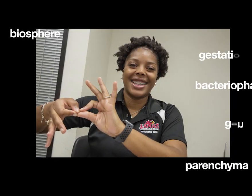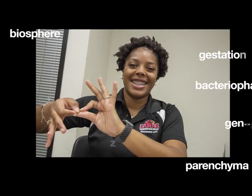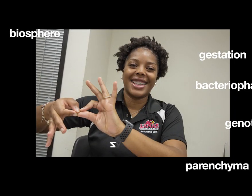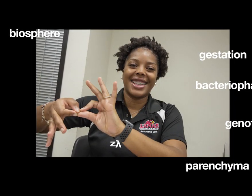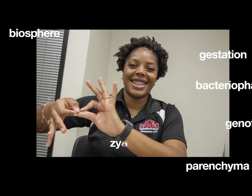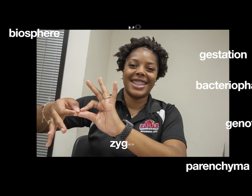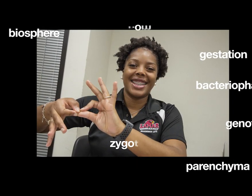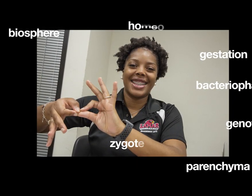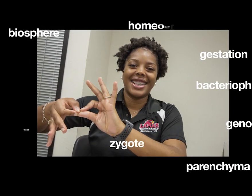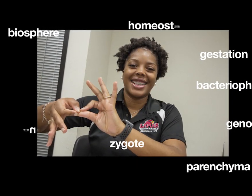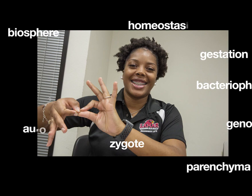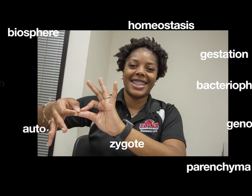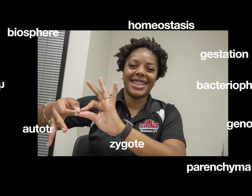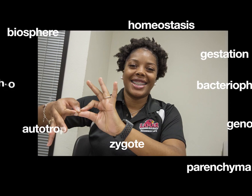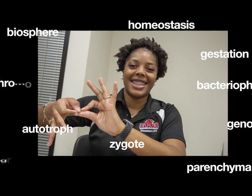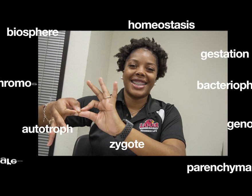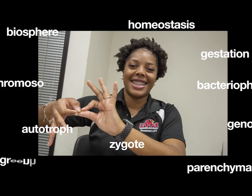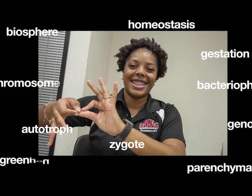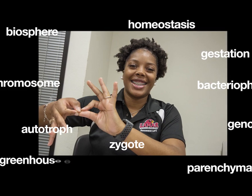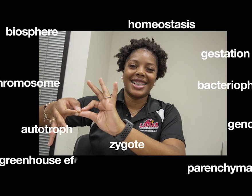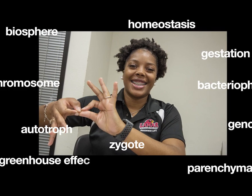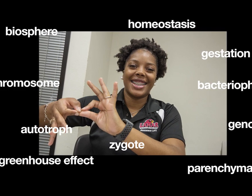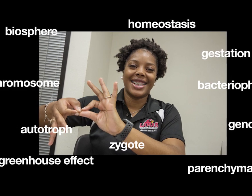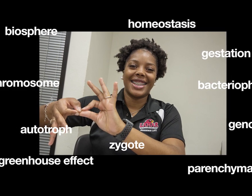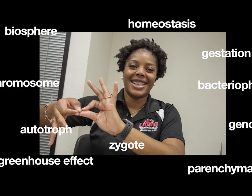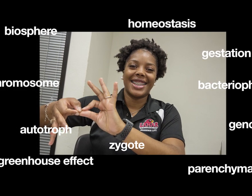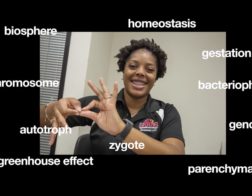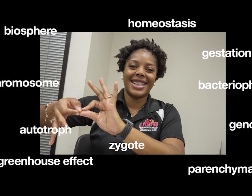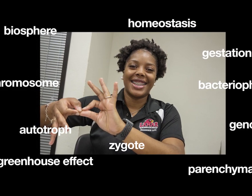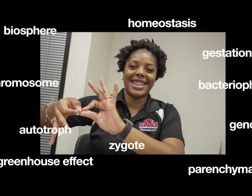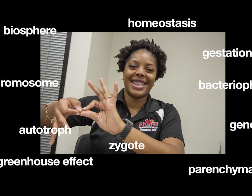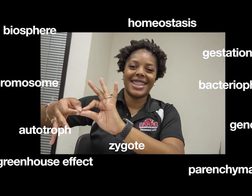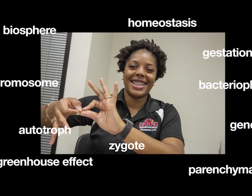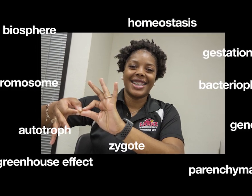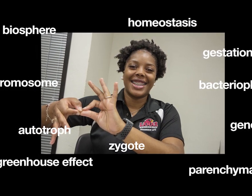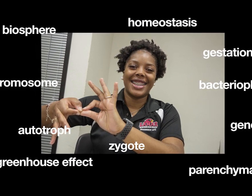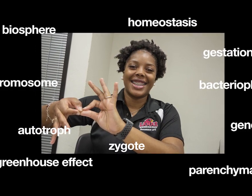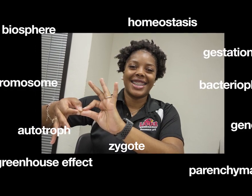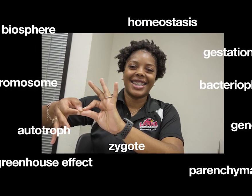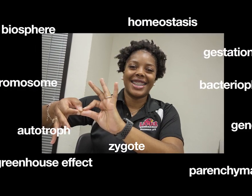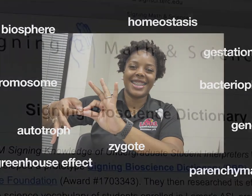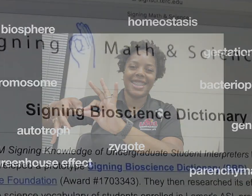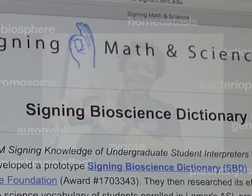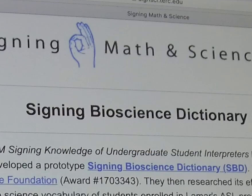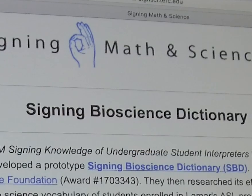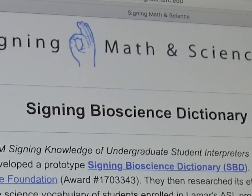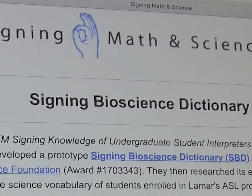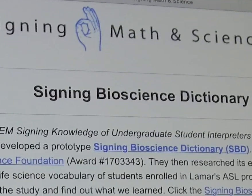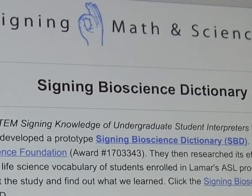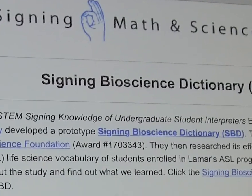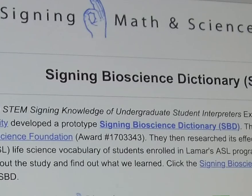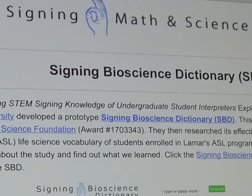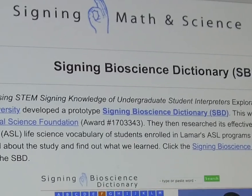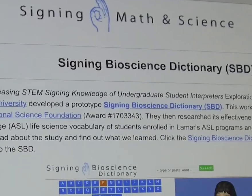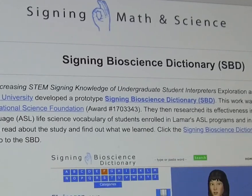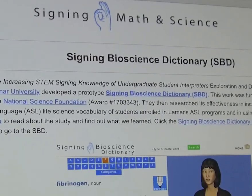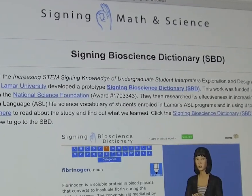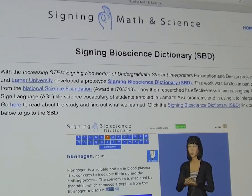undergraduate biology courses and in our signing dictionaries and combined them. This signing bioscience dictionary